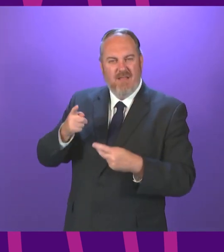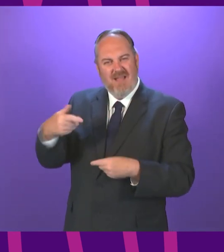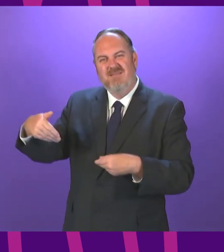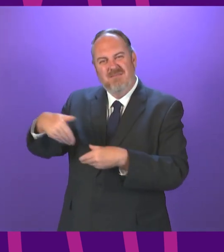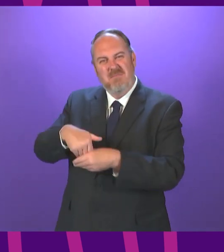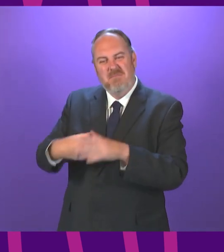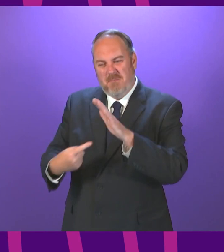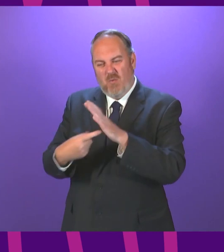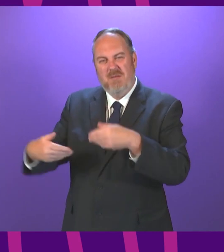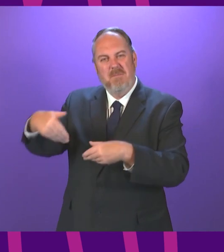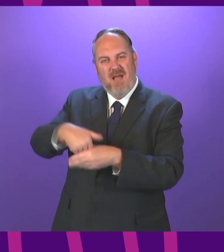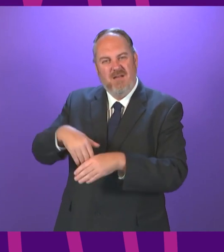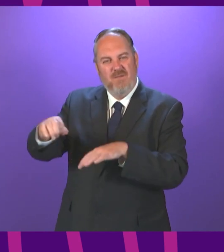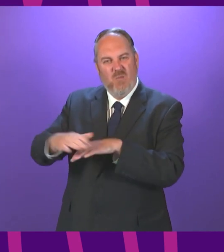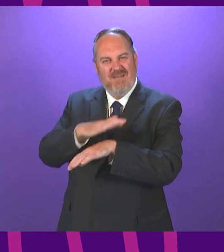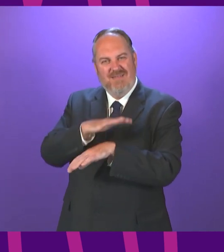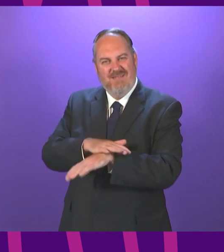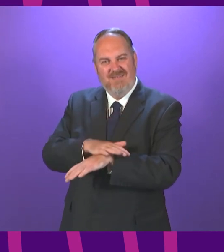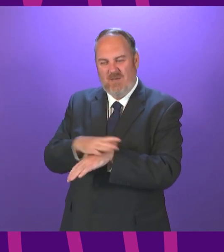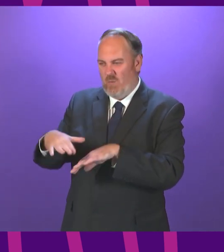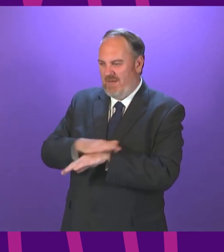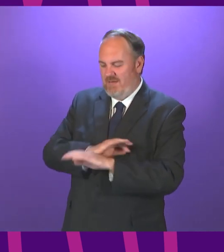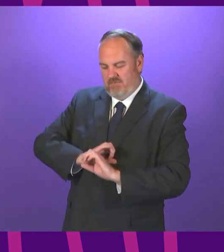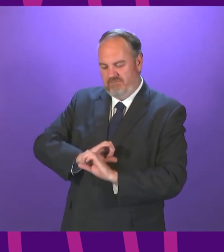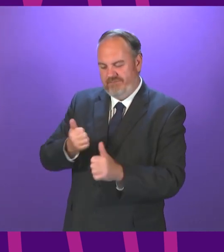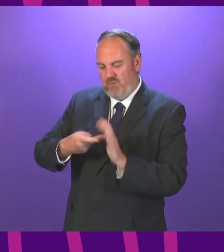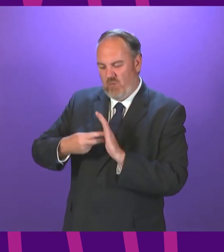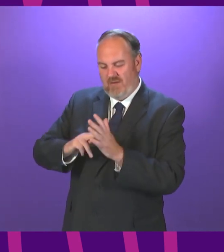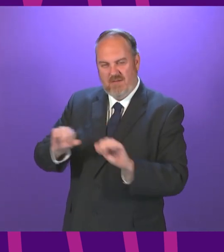Weddings are incredibly well organised and those who attend are completely track and traceable.